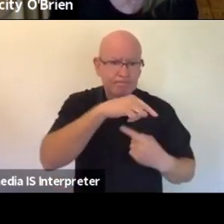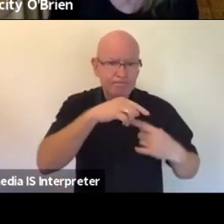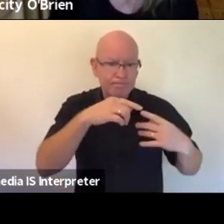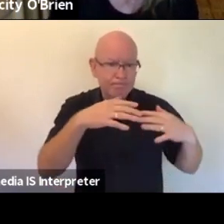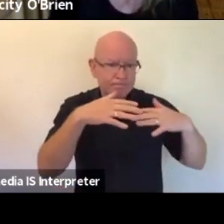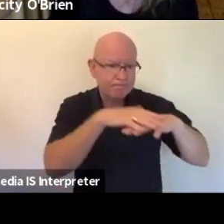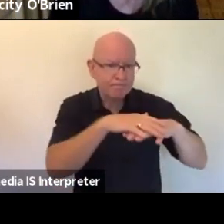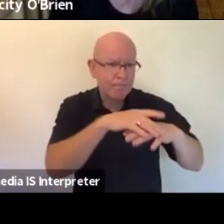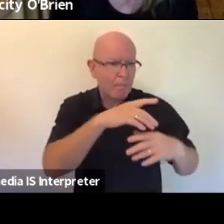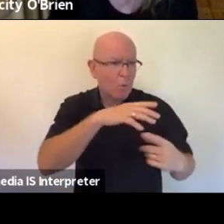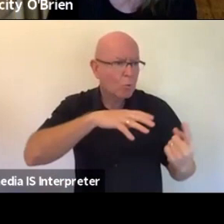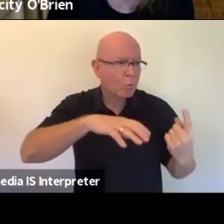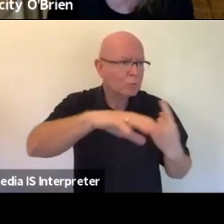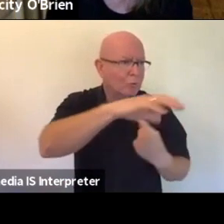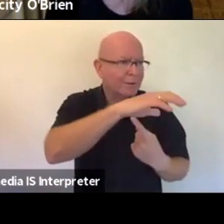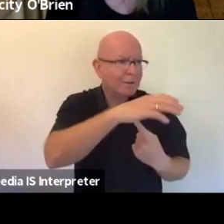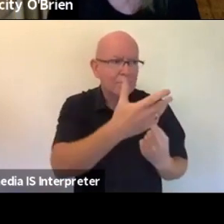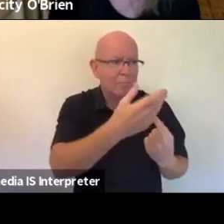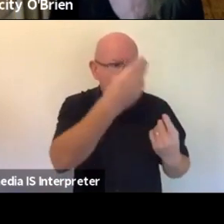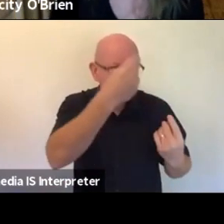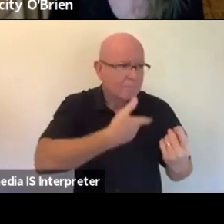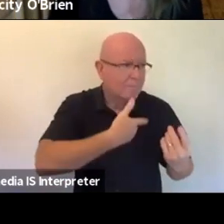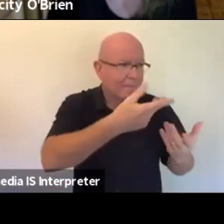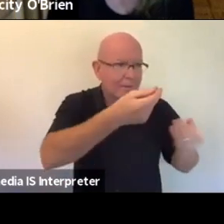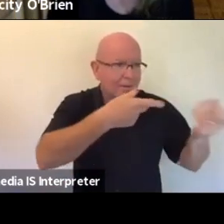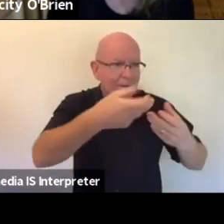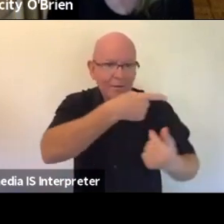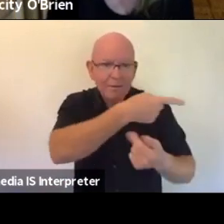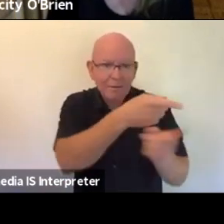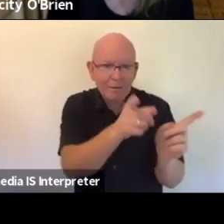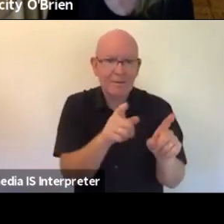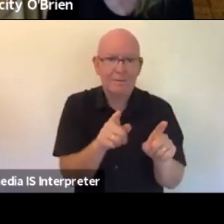The next webinar of the social protections responses to COVID-19 series